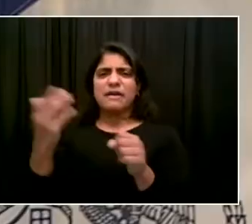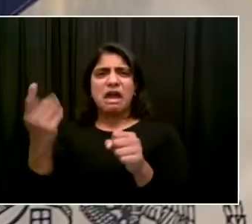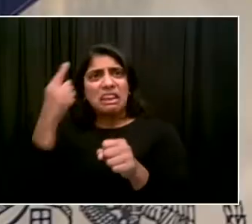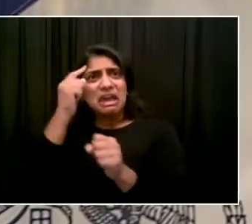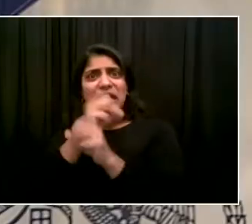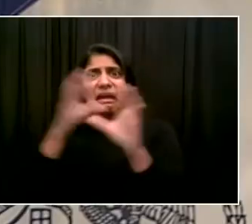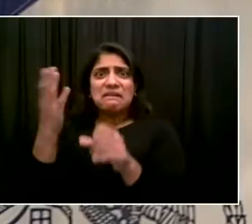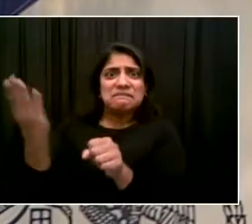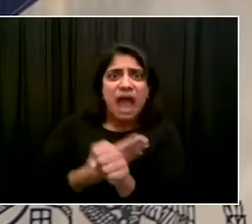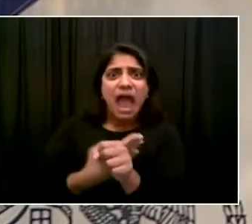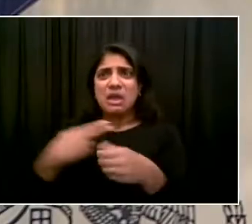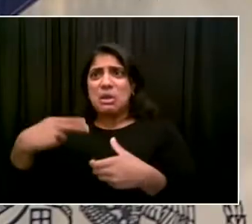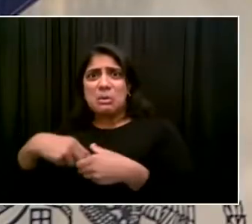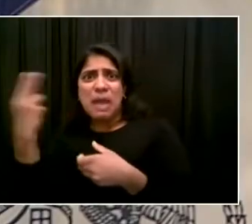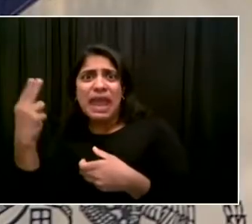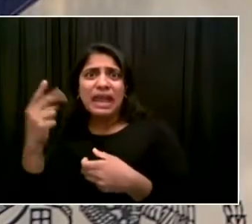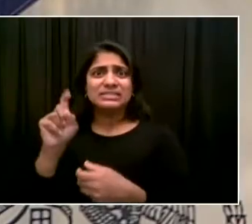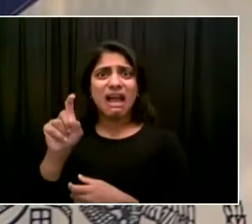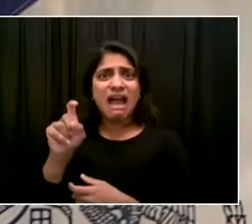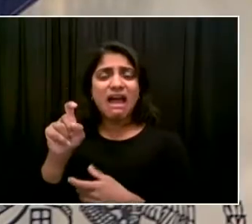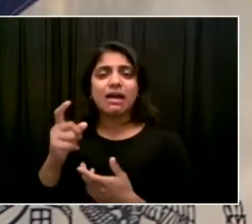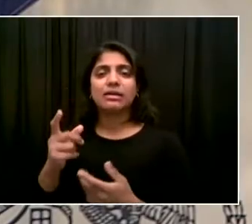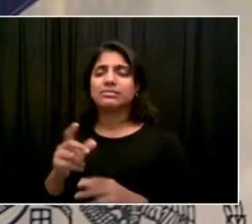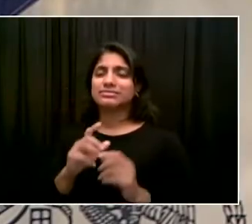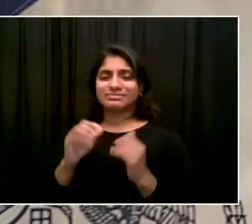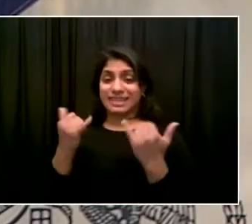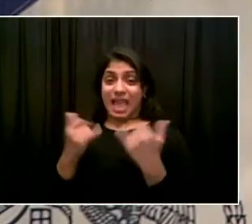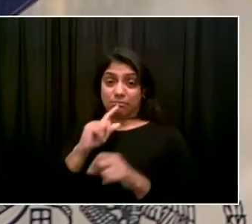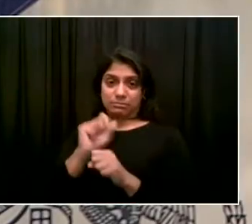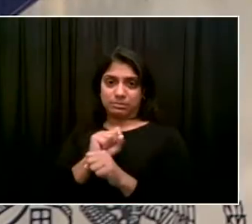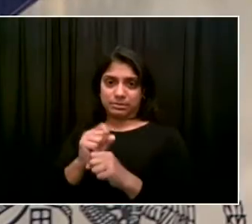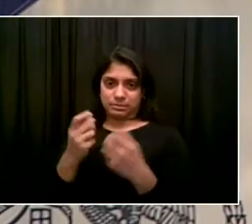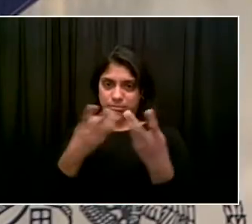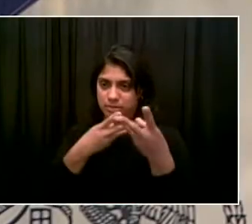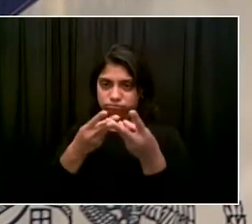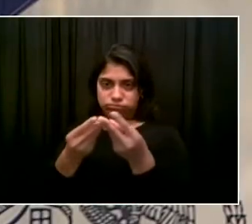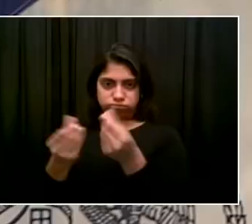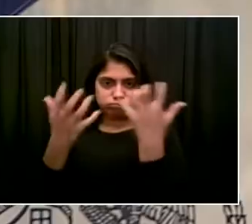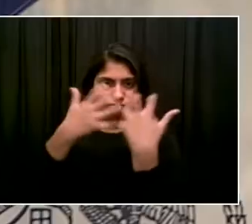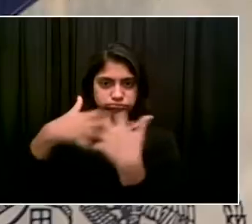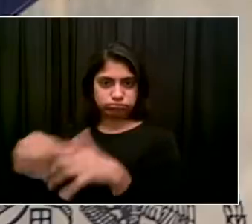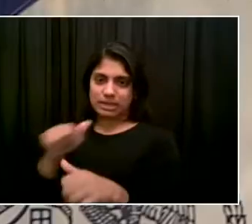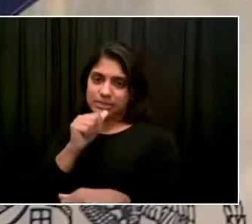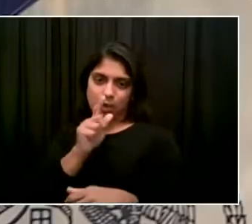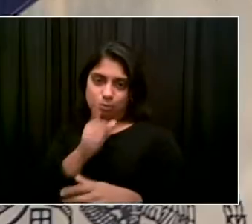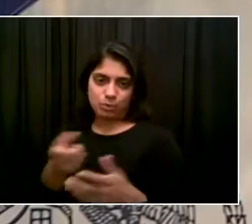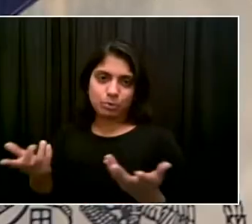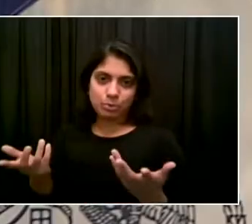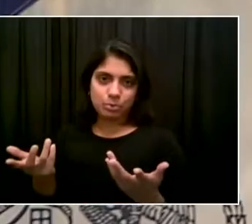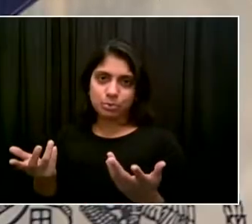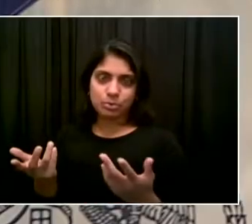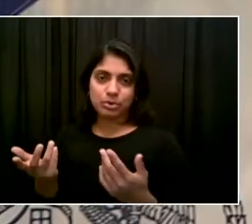WORKED BEAUTIFULLY. ALL OF THESE